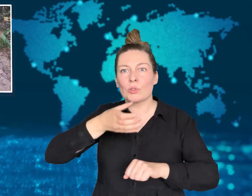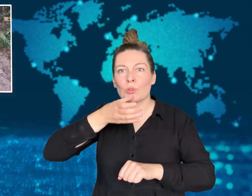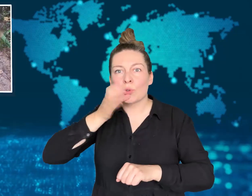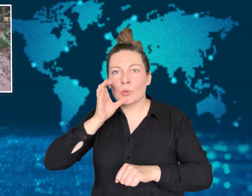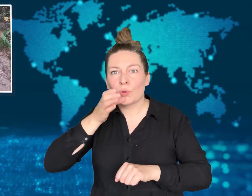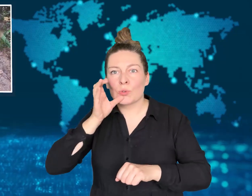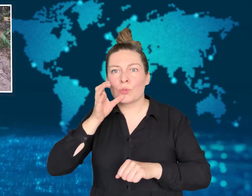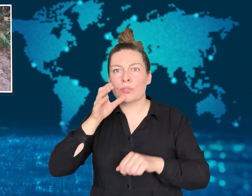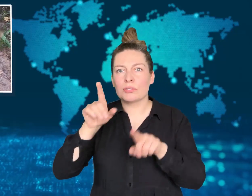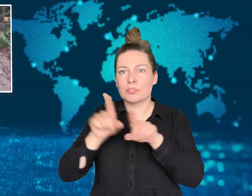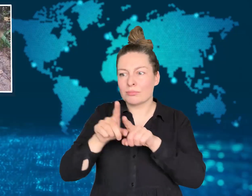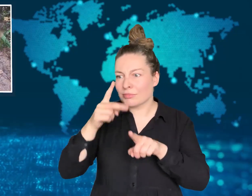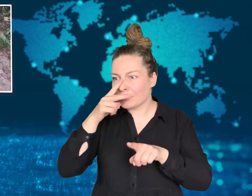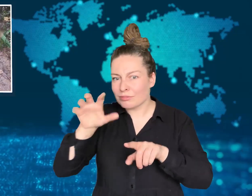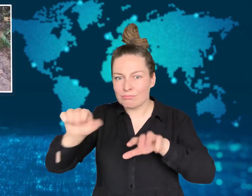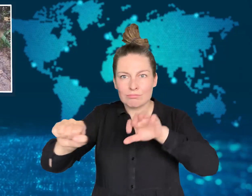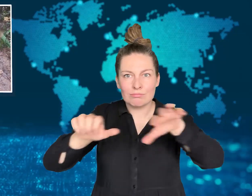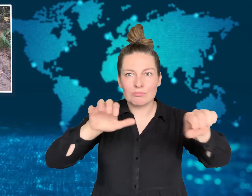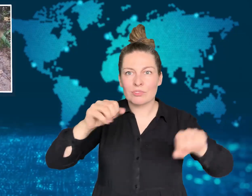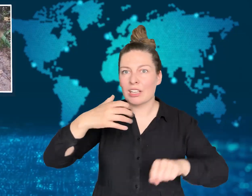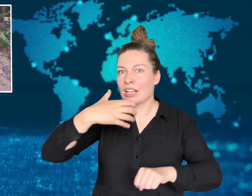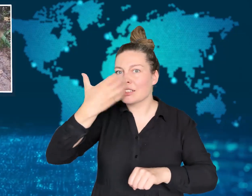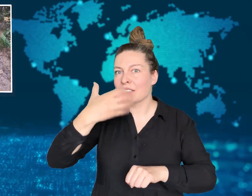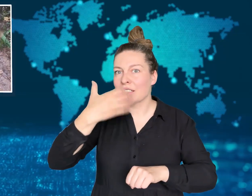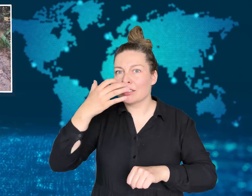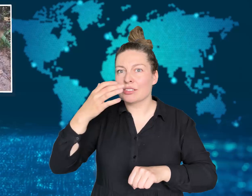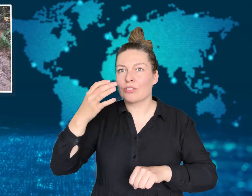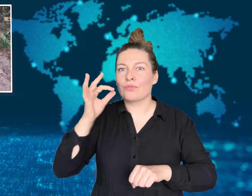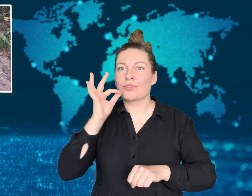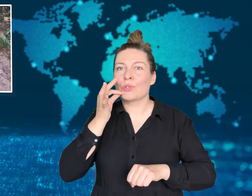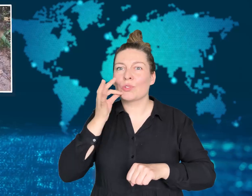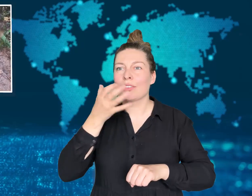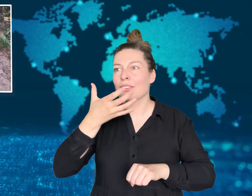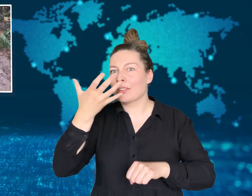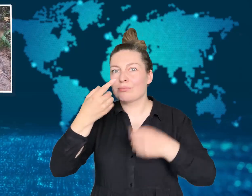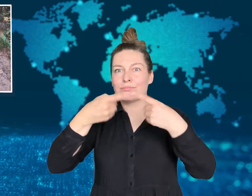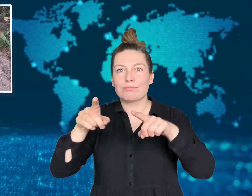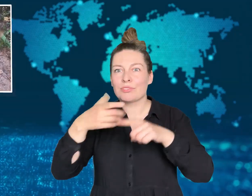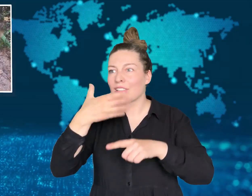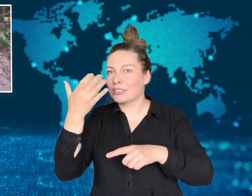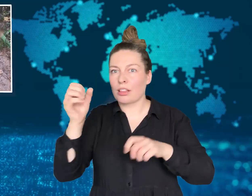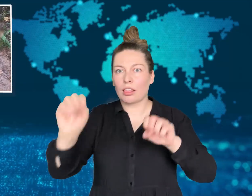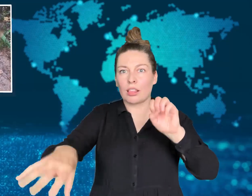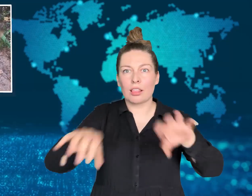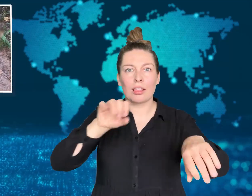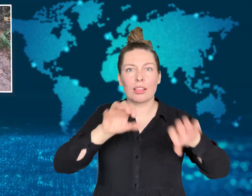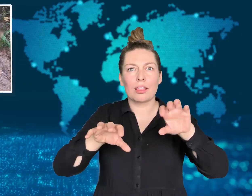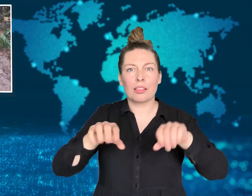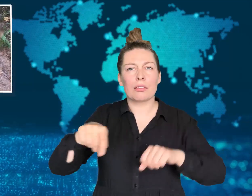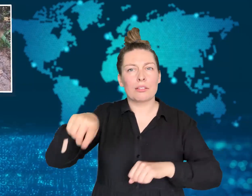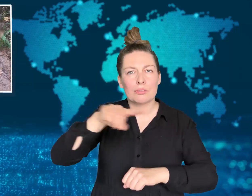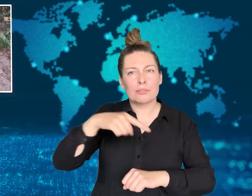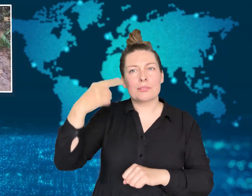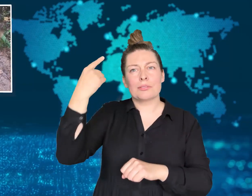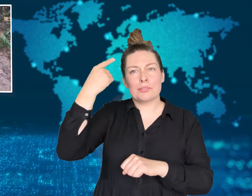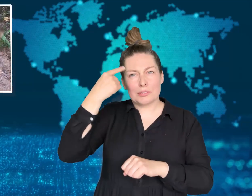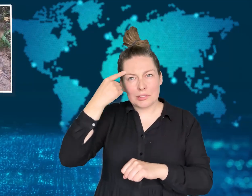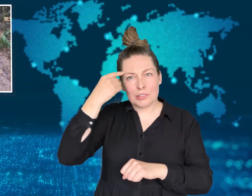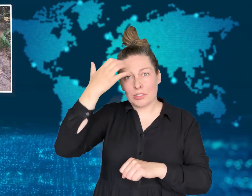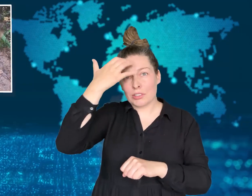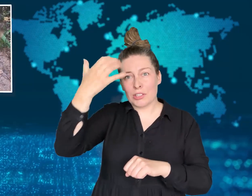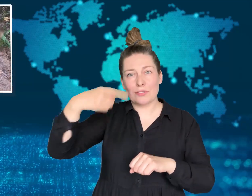and some half-eaten fruit.